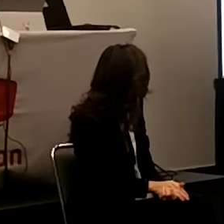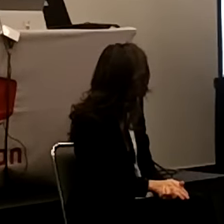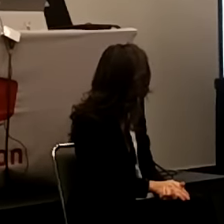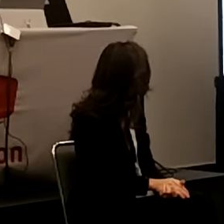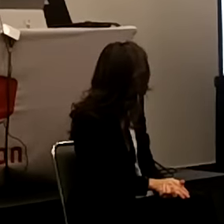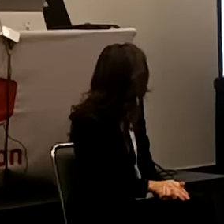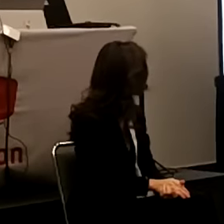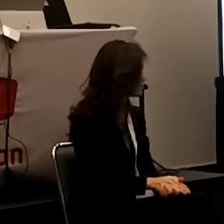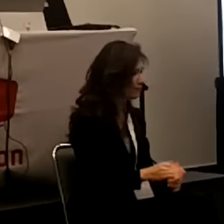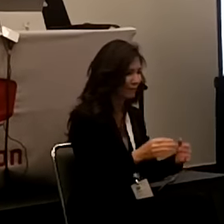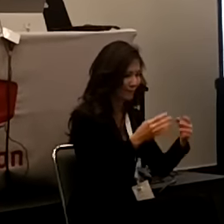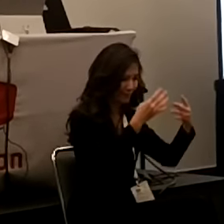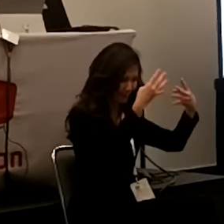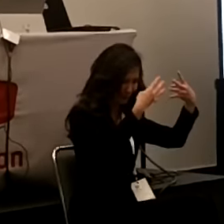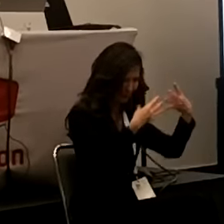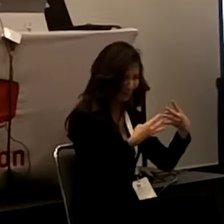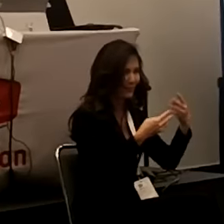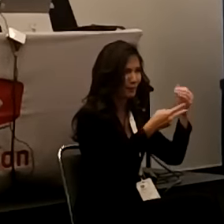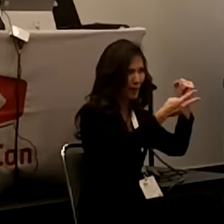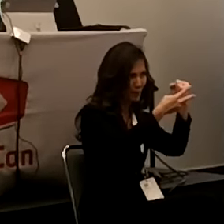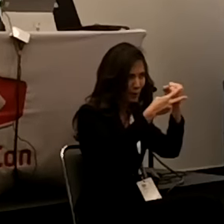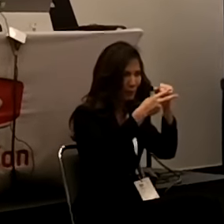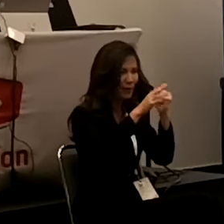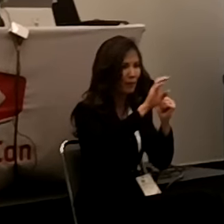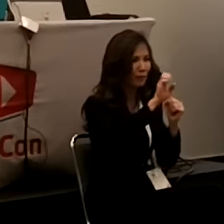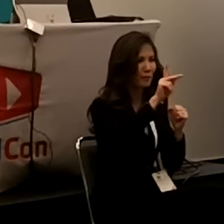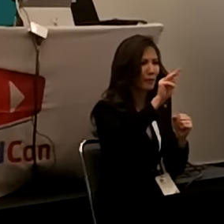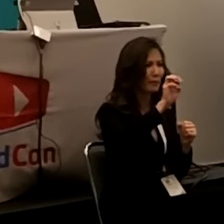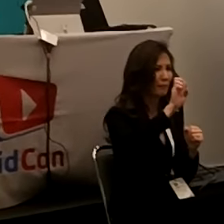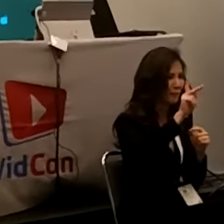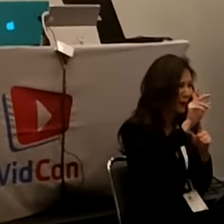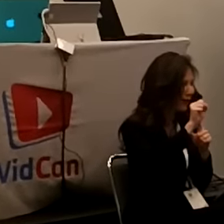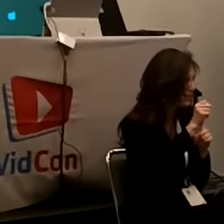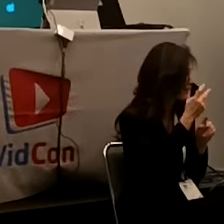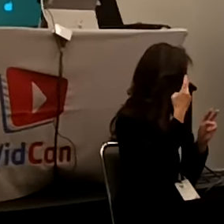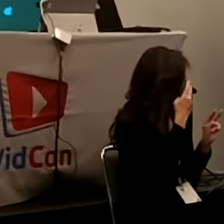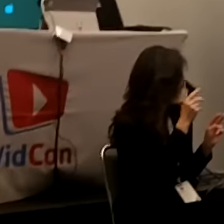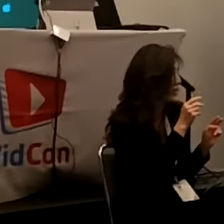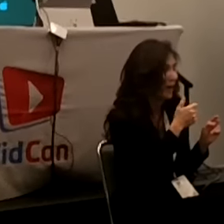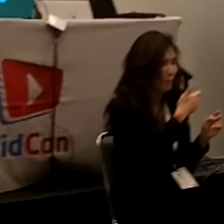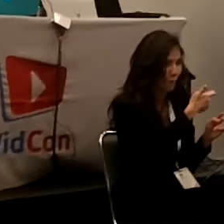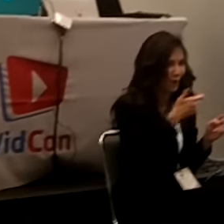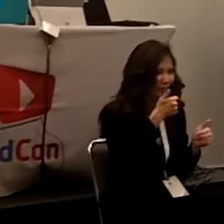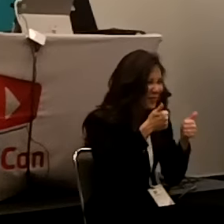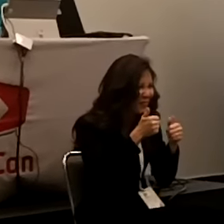Look at all my bookmarks, and find I'm a little TV Troper. (clearing throat)